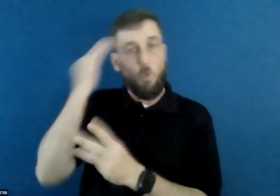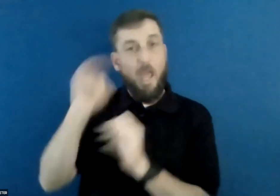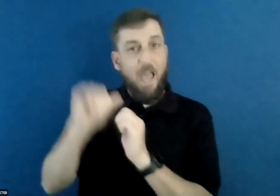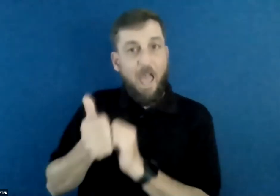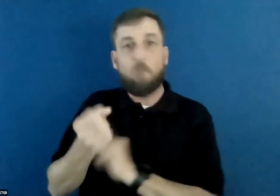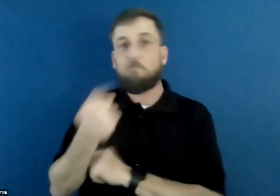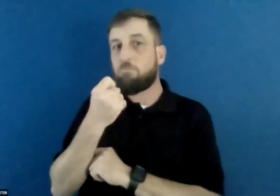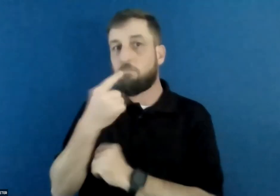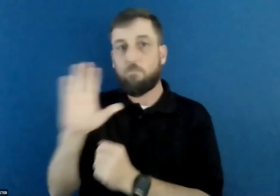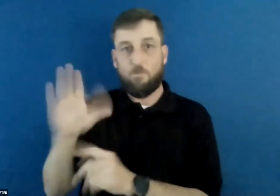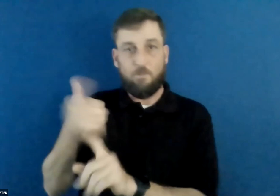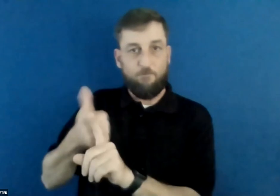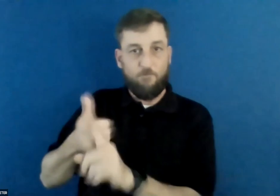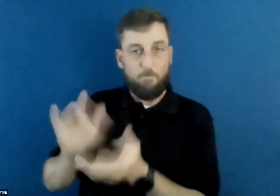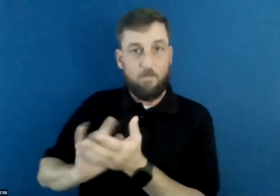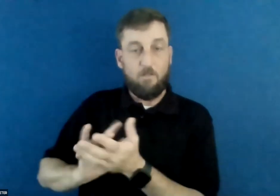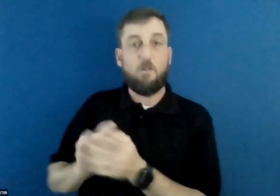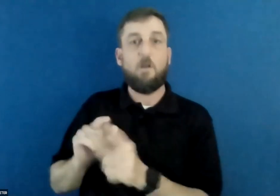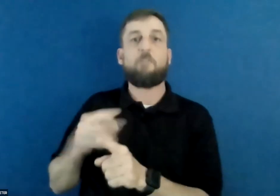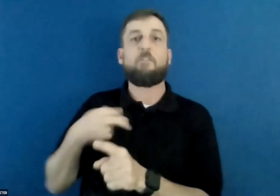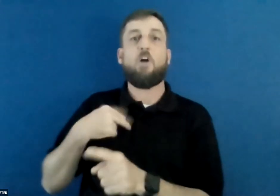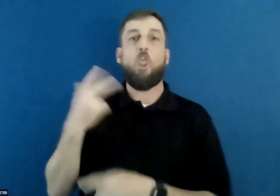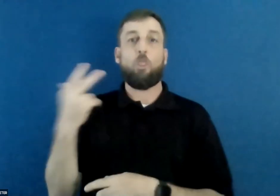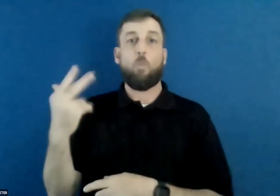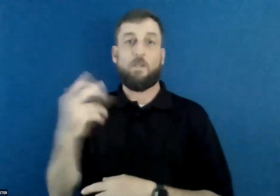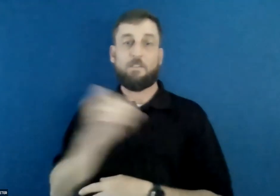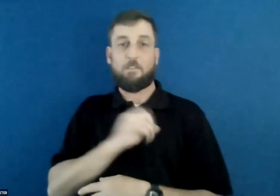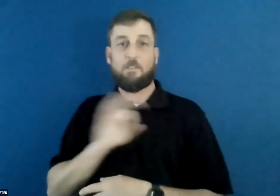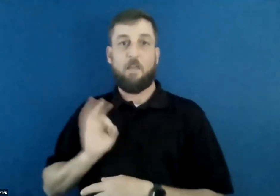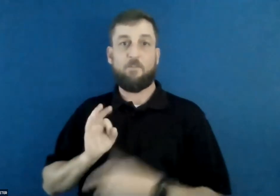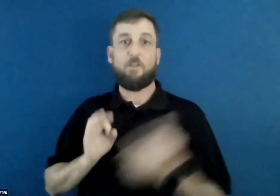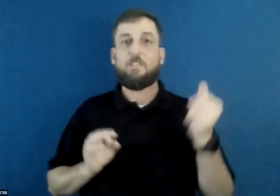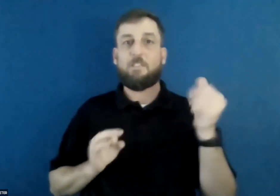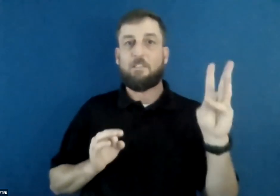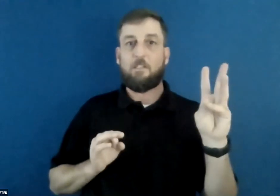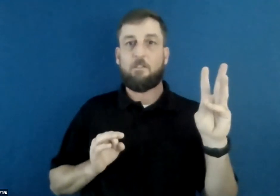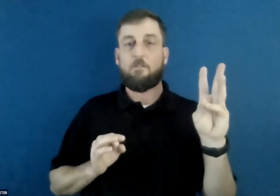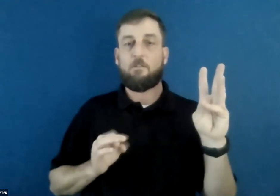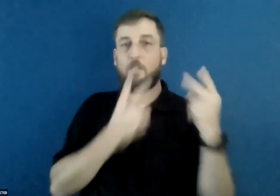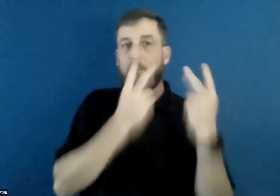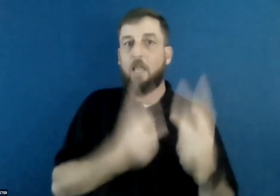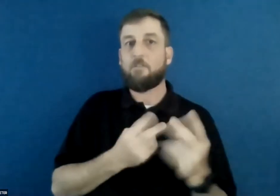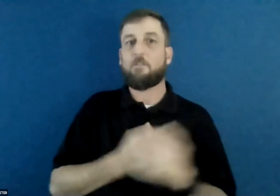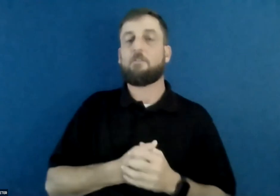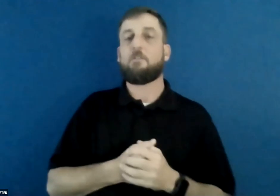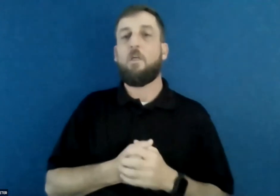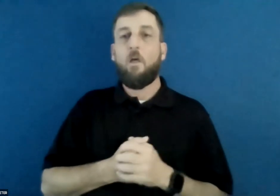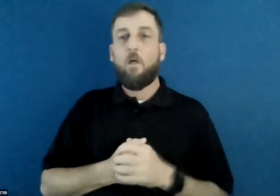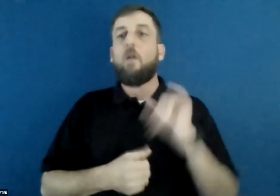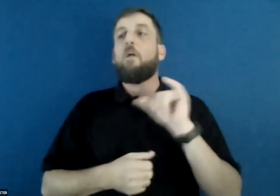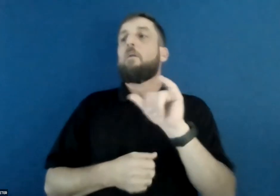And so over there we only have, we have three, three staff members to succeed. Okay.